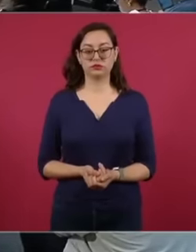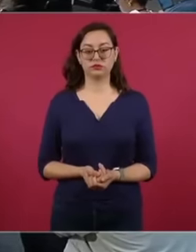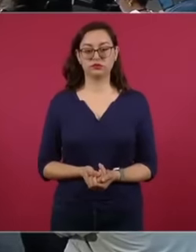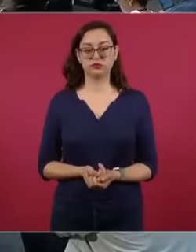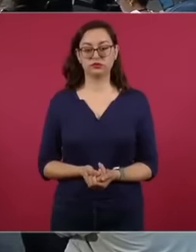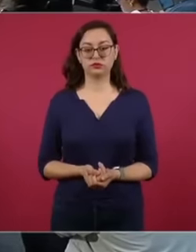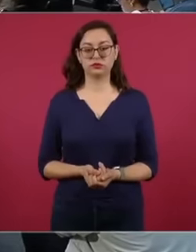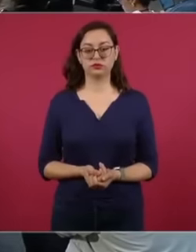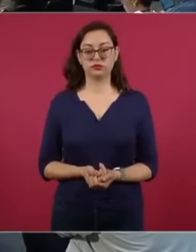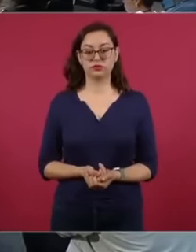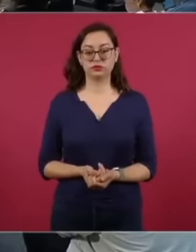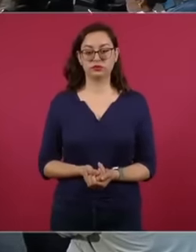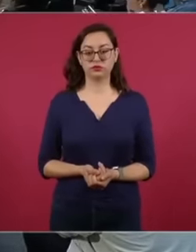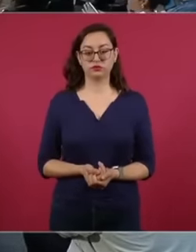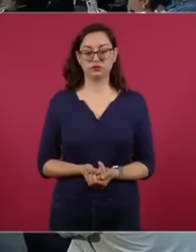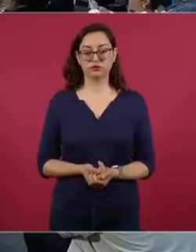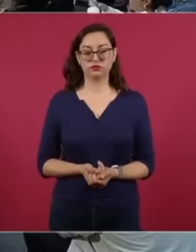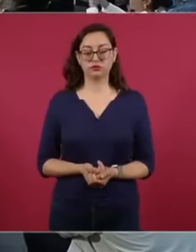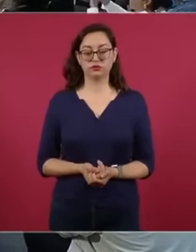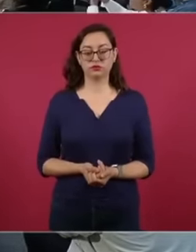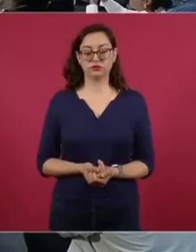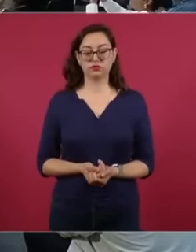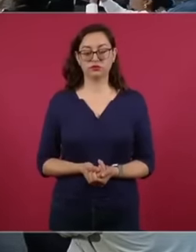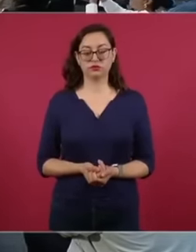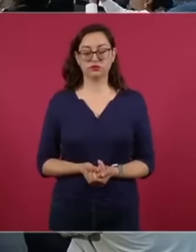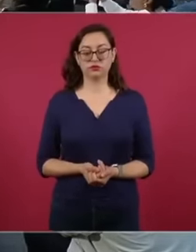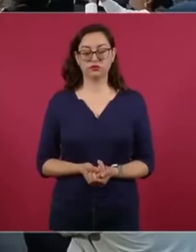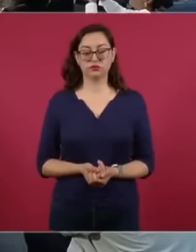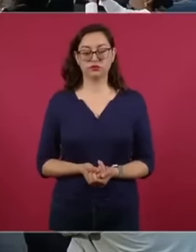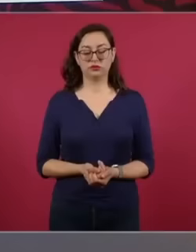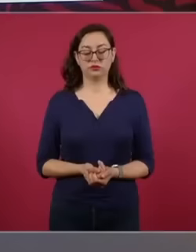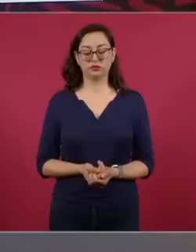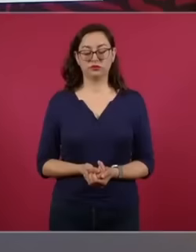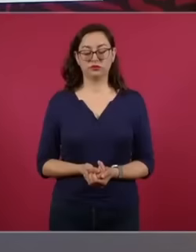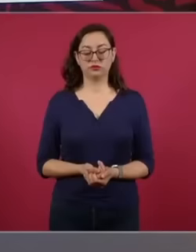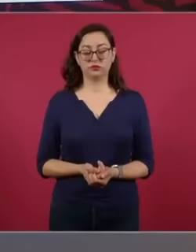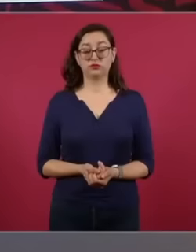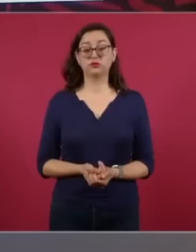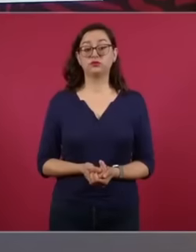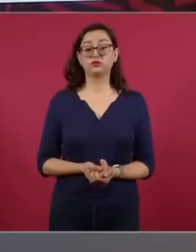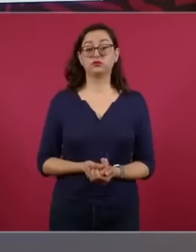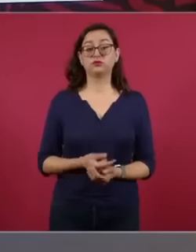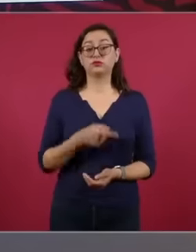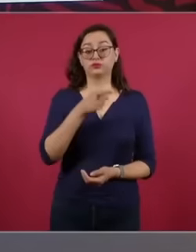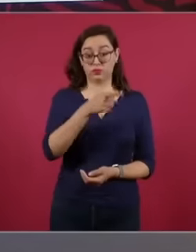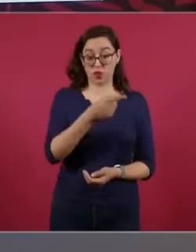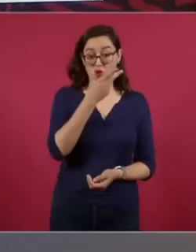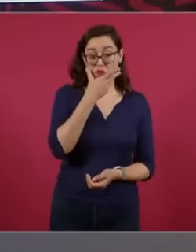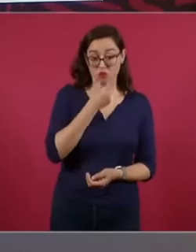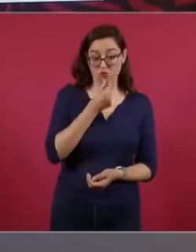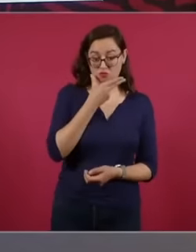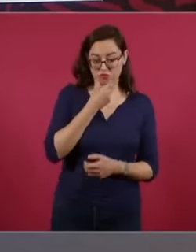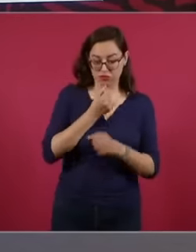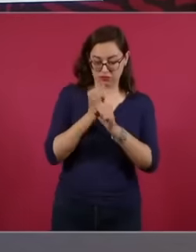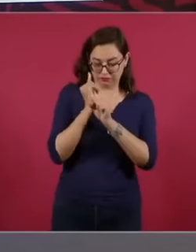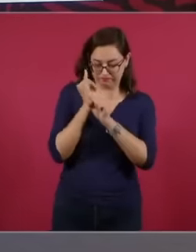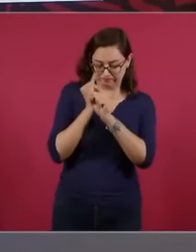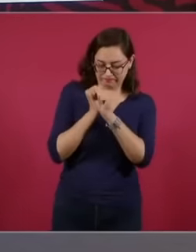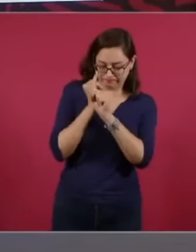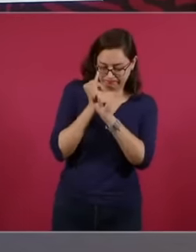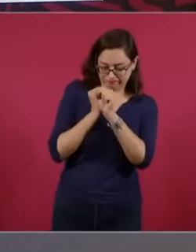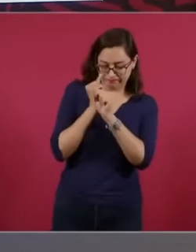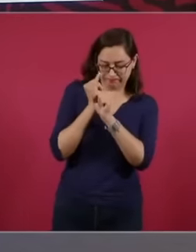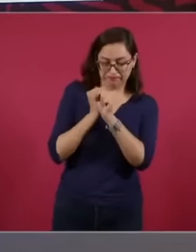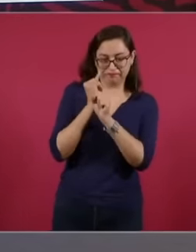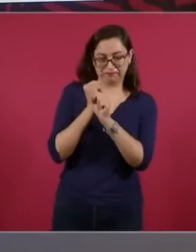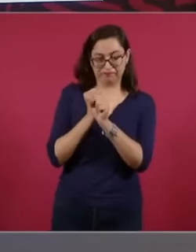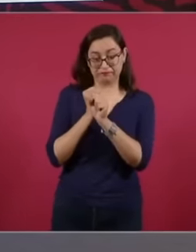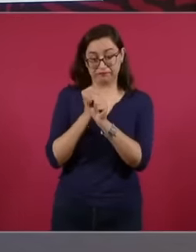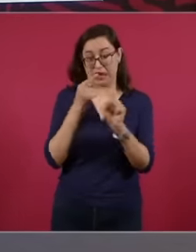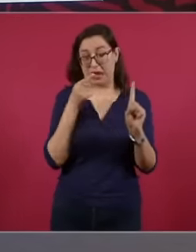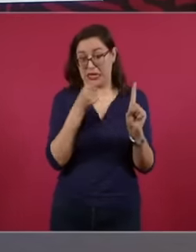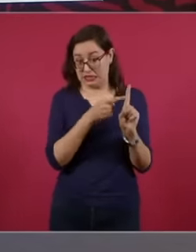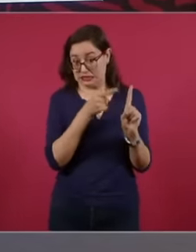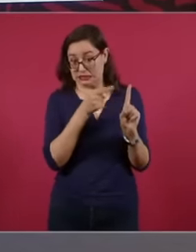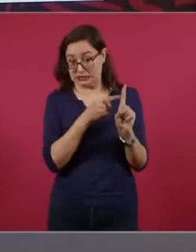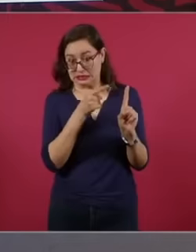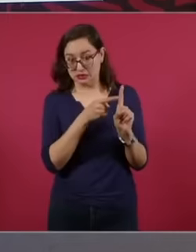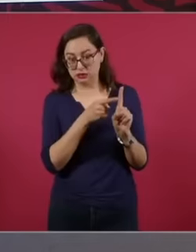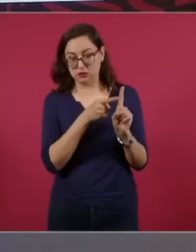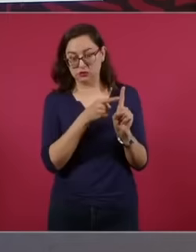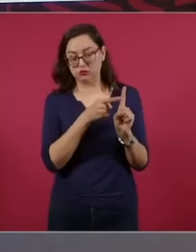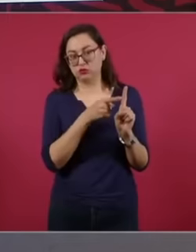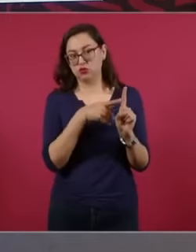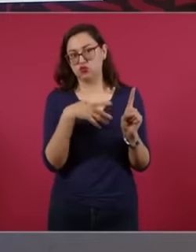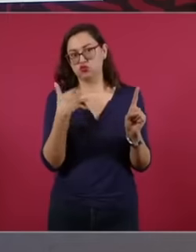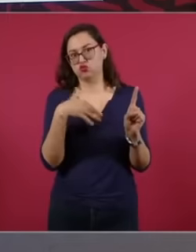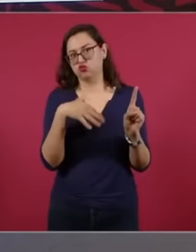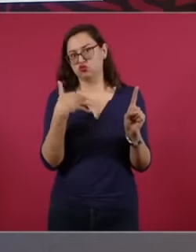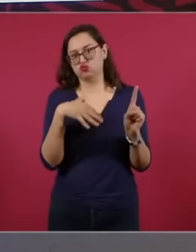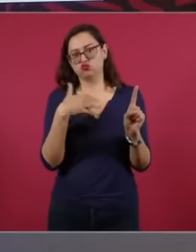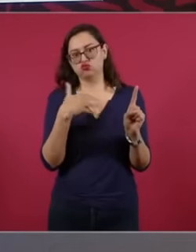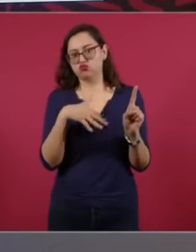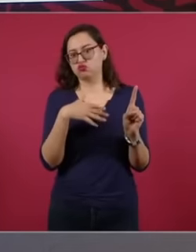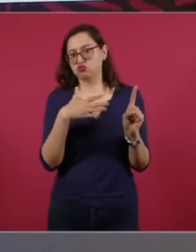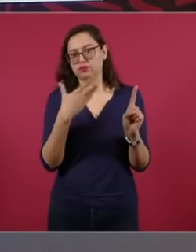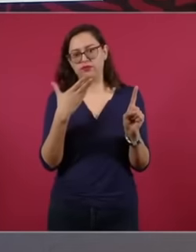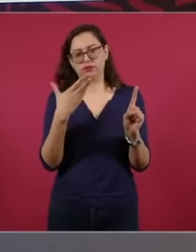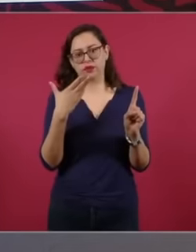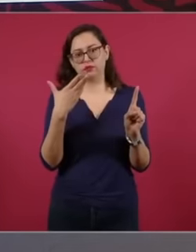analyst who has the merit of being the first in time. currently